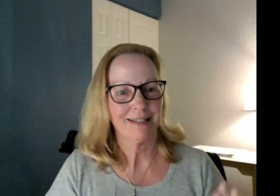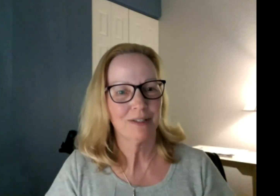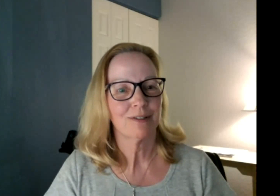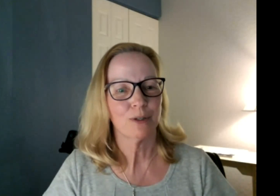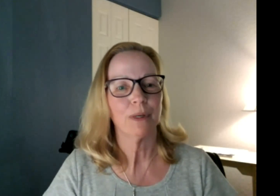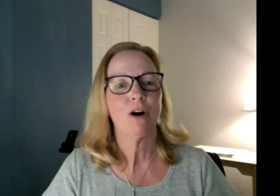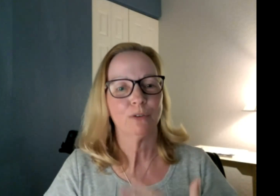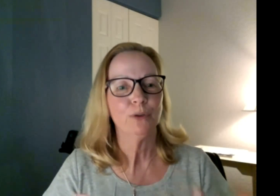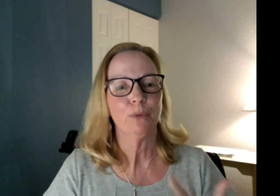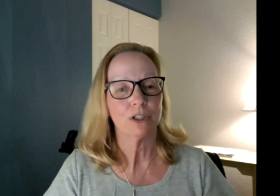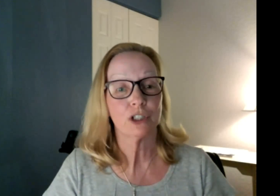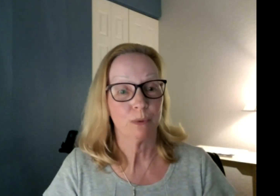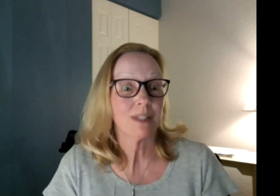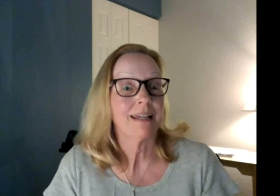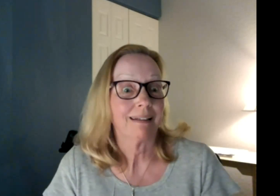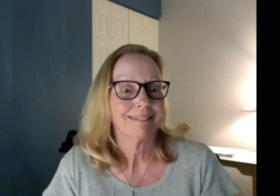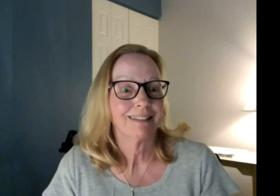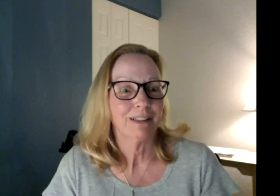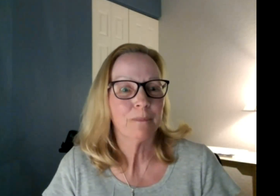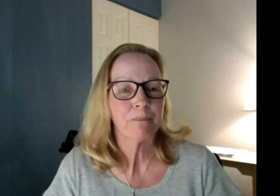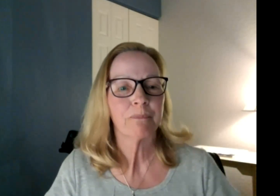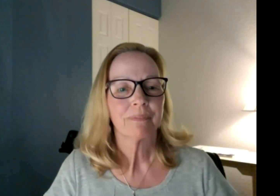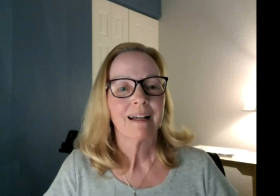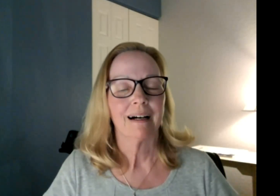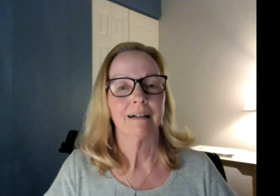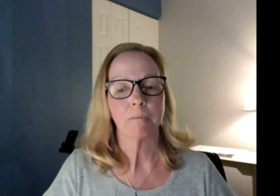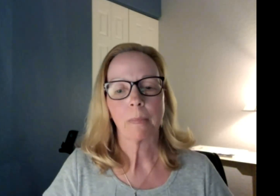So, we all knew what she was saying, you know,